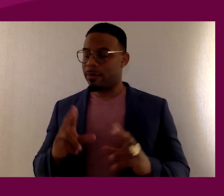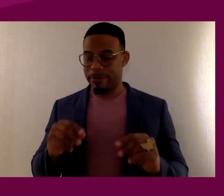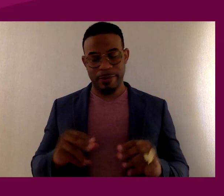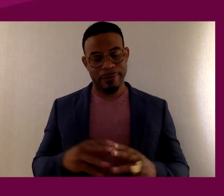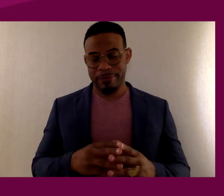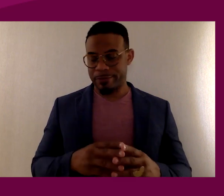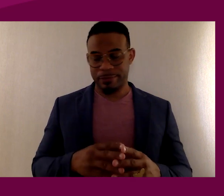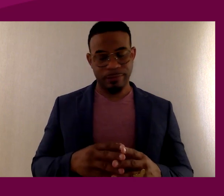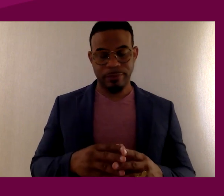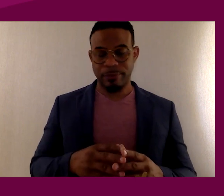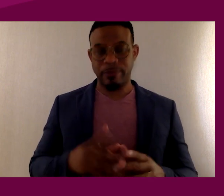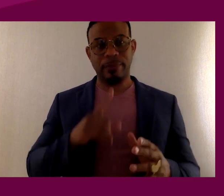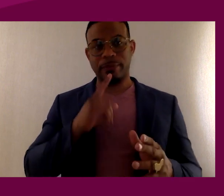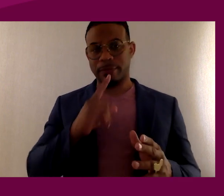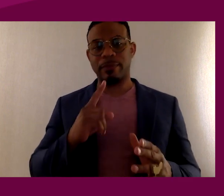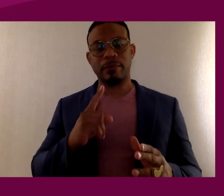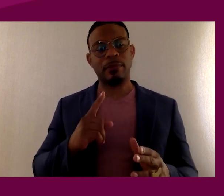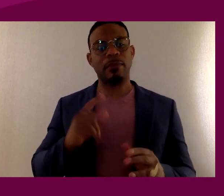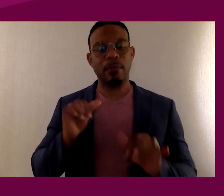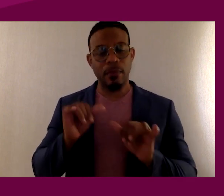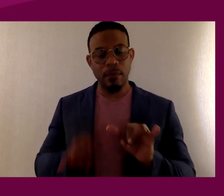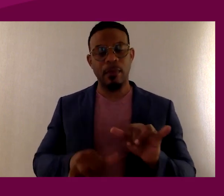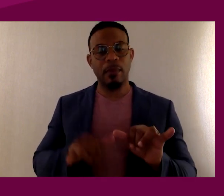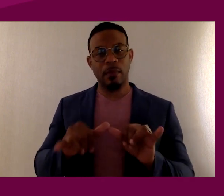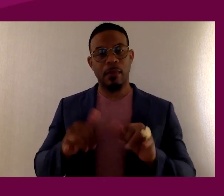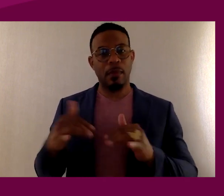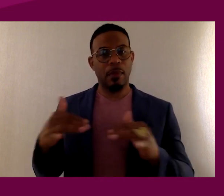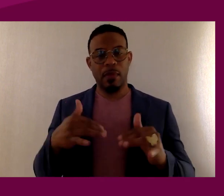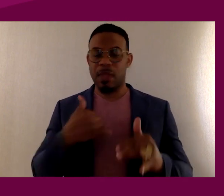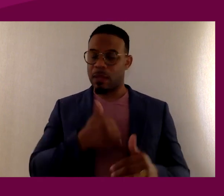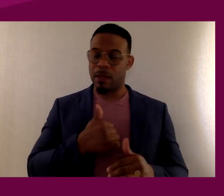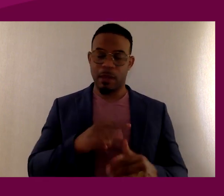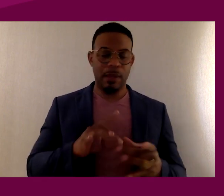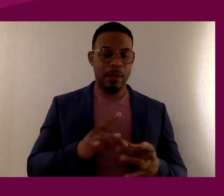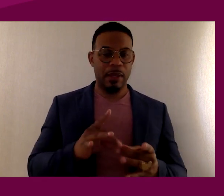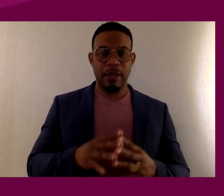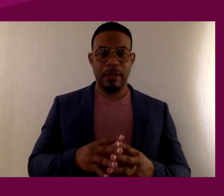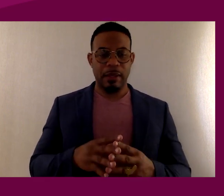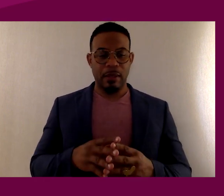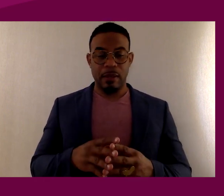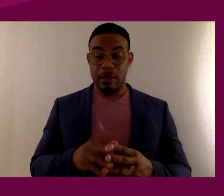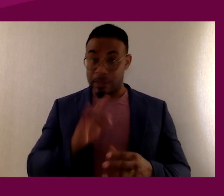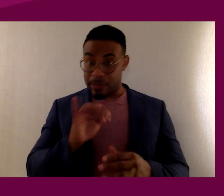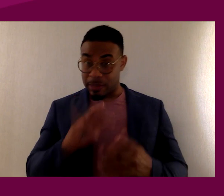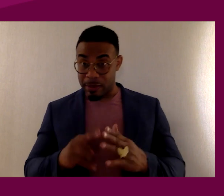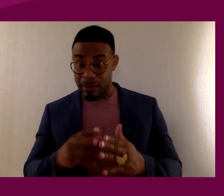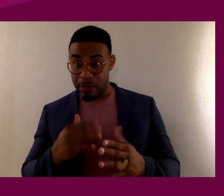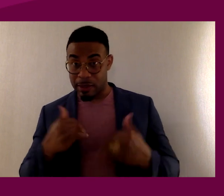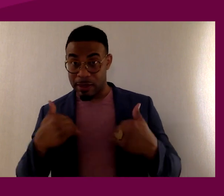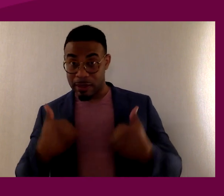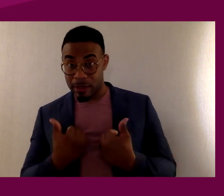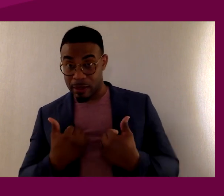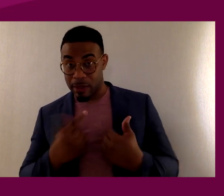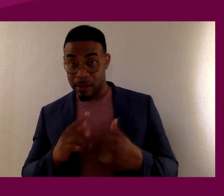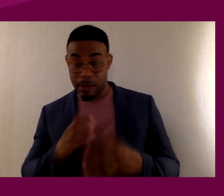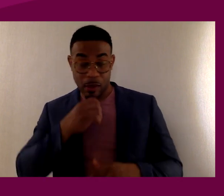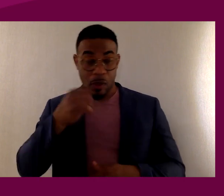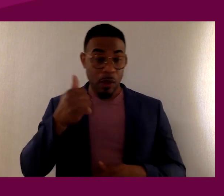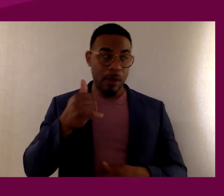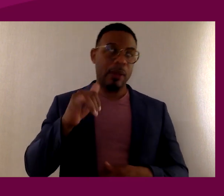and we declare success. No. It is an ongoing battle I'm sorry to say. Does that mean I